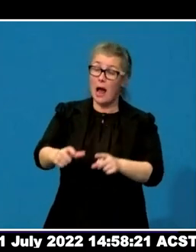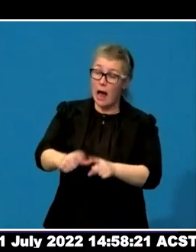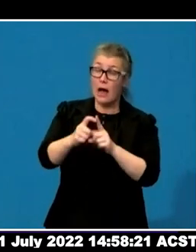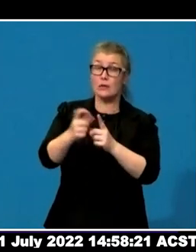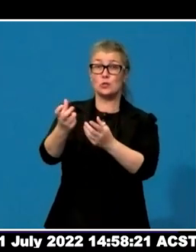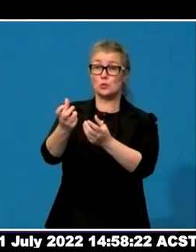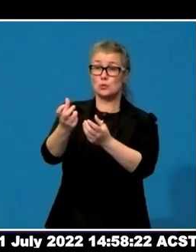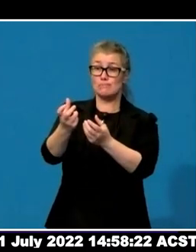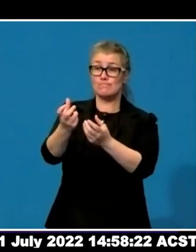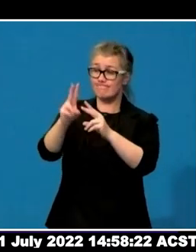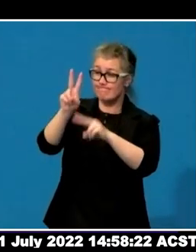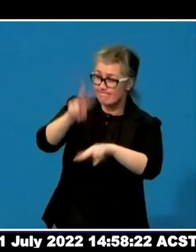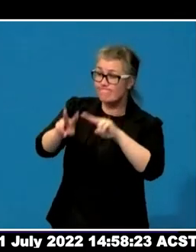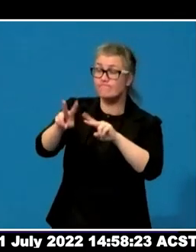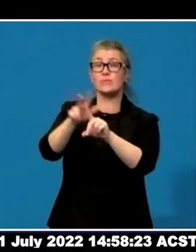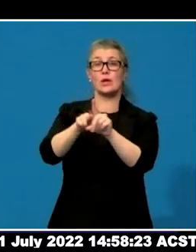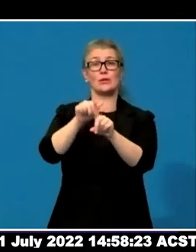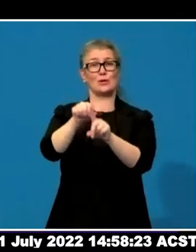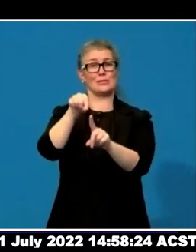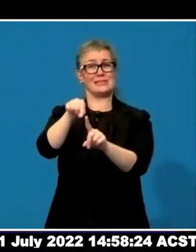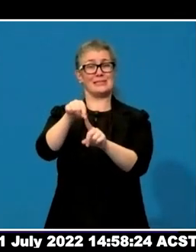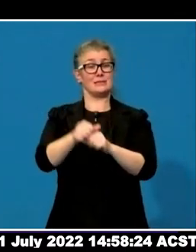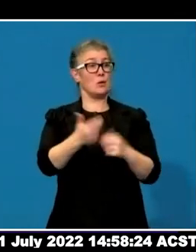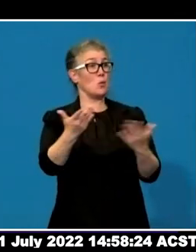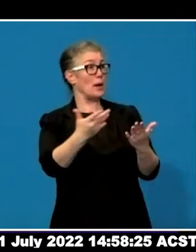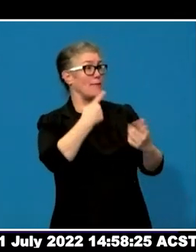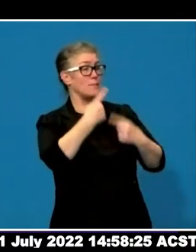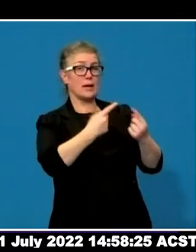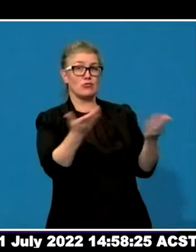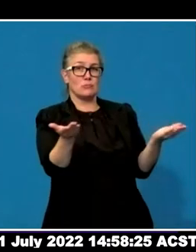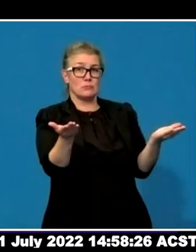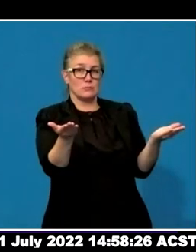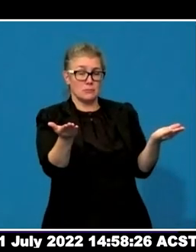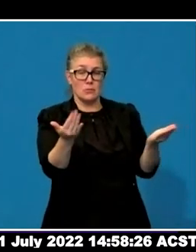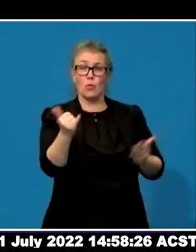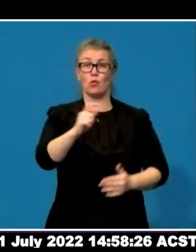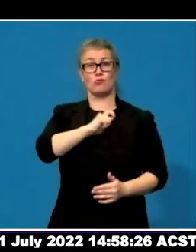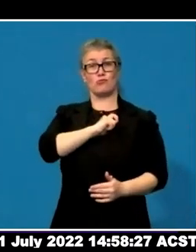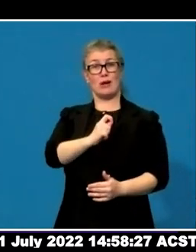There is often a lack of information or there's a lack of trust by Aboriginal people